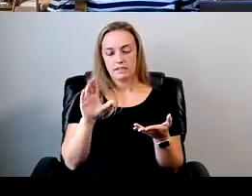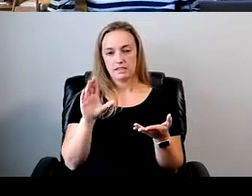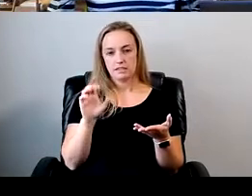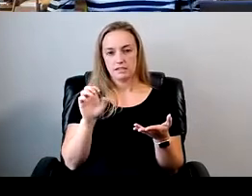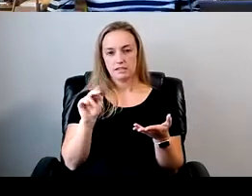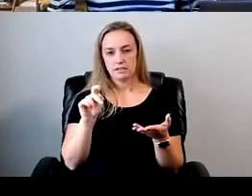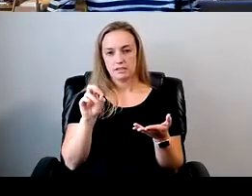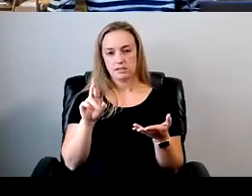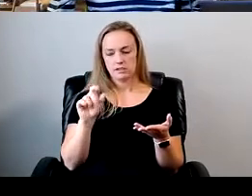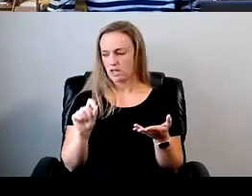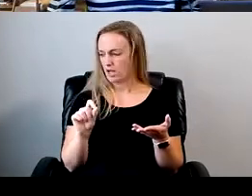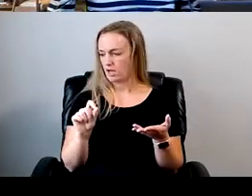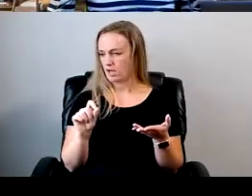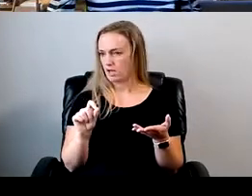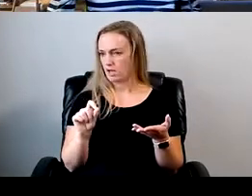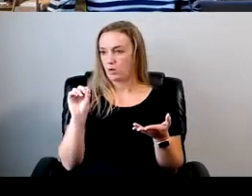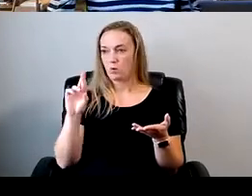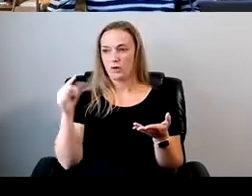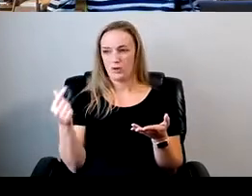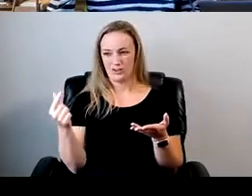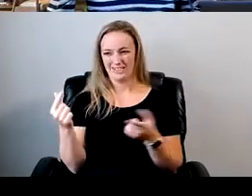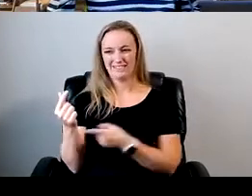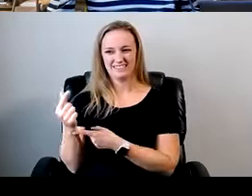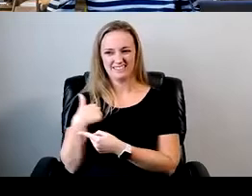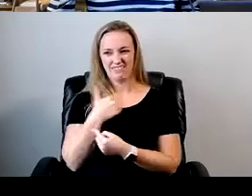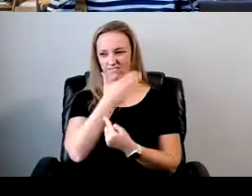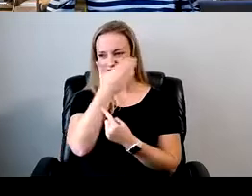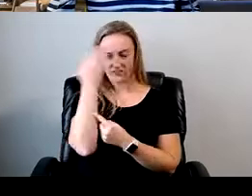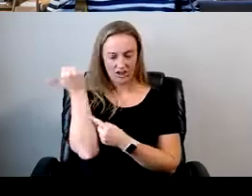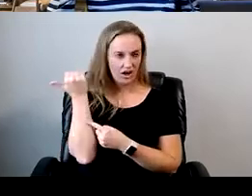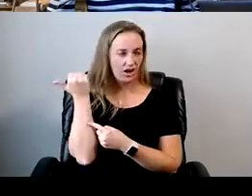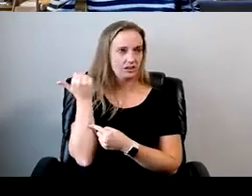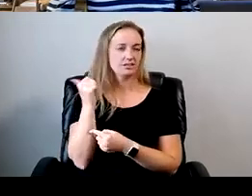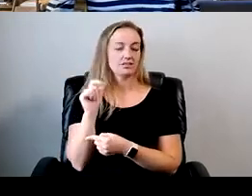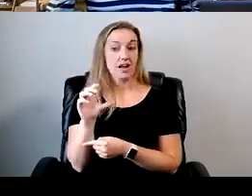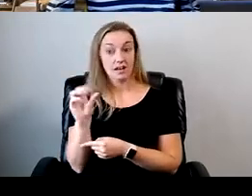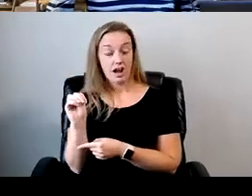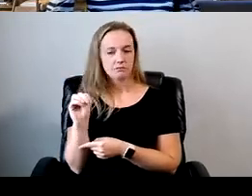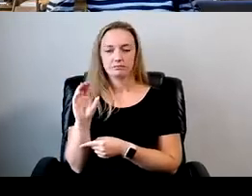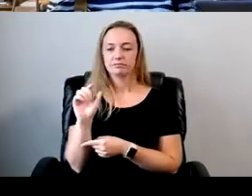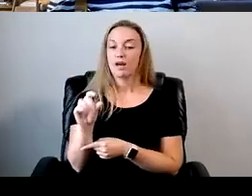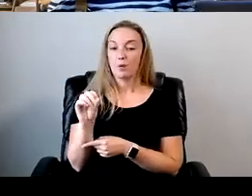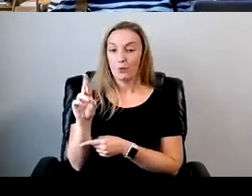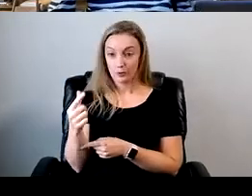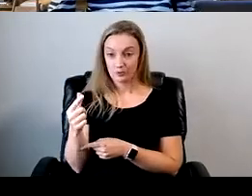it is org or com? Org. Right, I had a a momentary blank. .org, that's up on the screen,